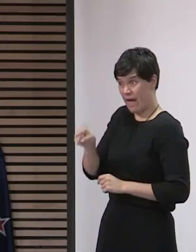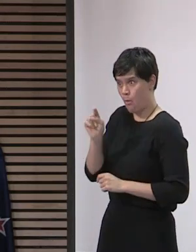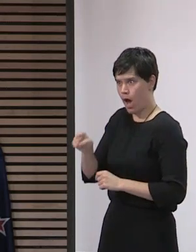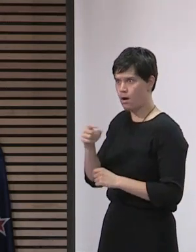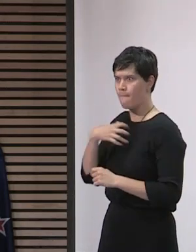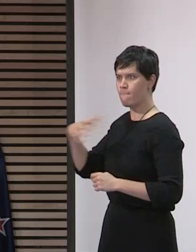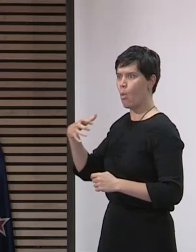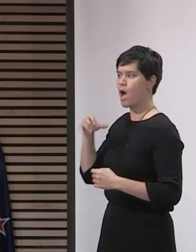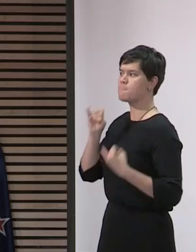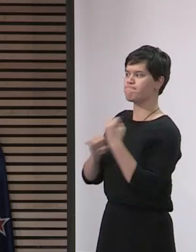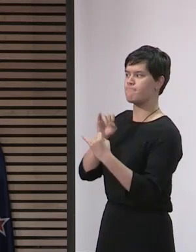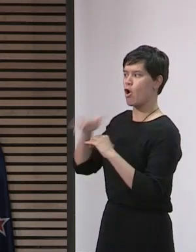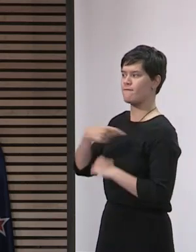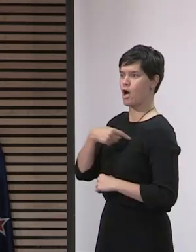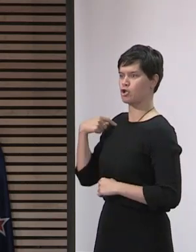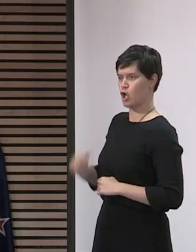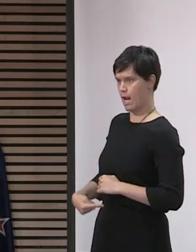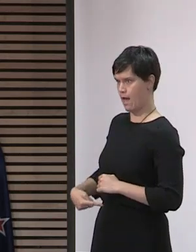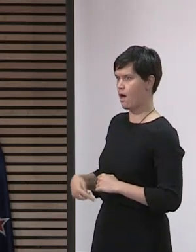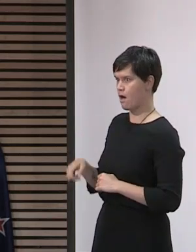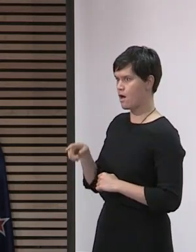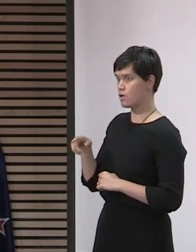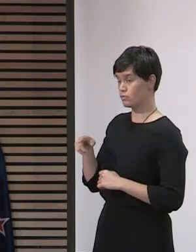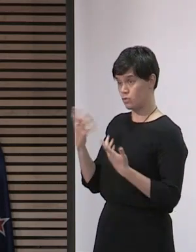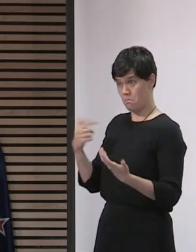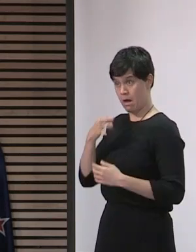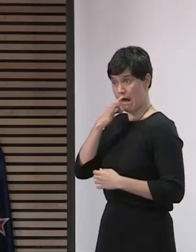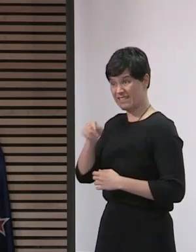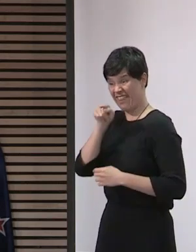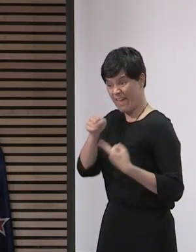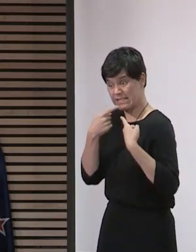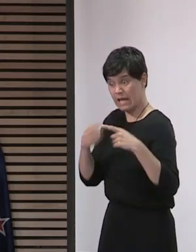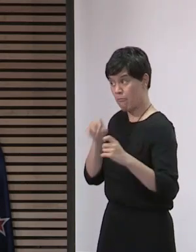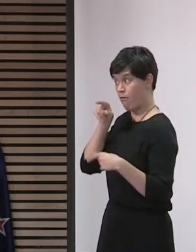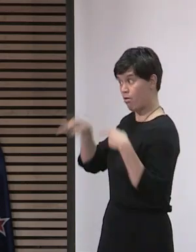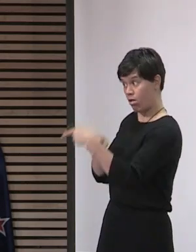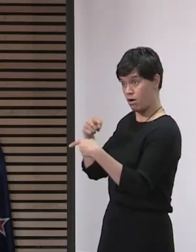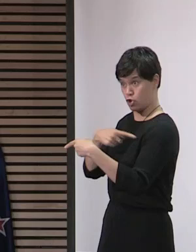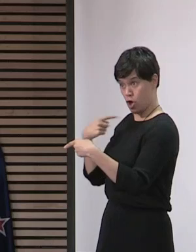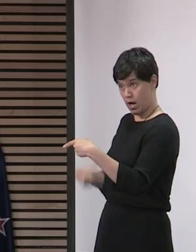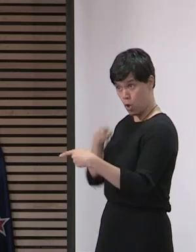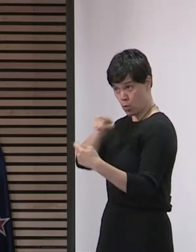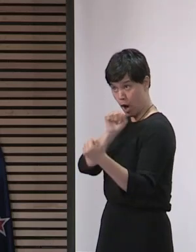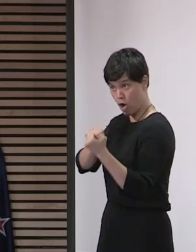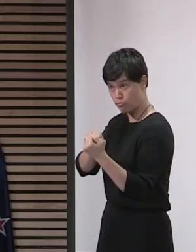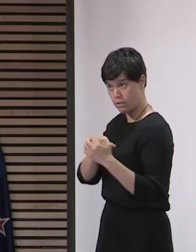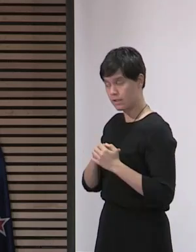statement was much more critical of China and much more on the nose - ours was somewhat more circumspect. Do